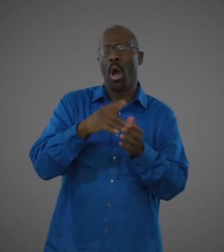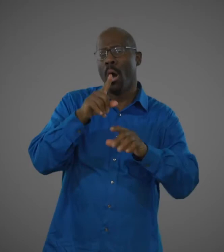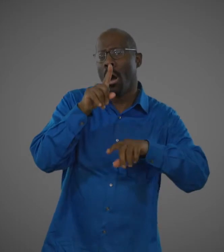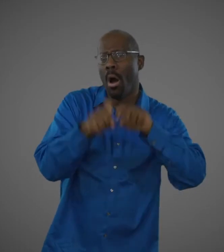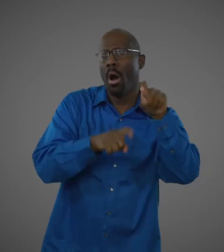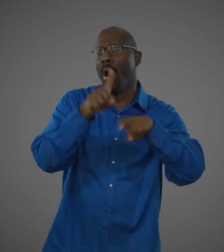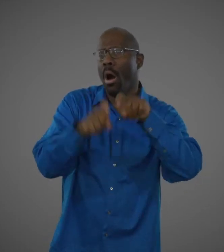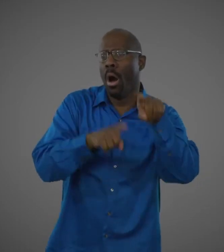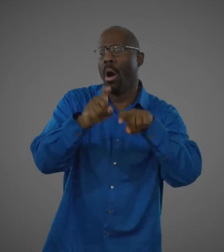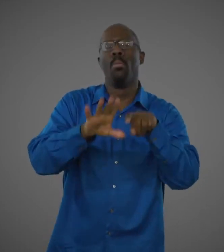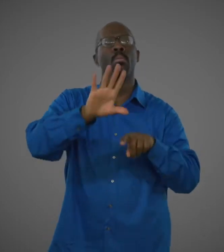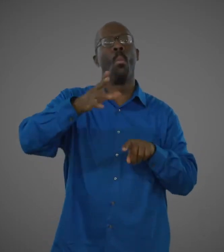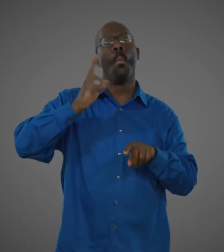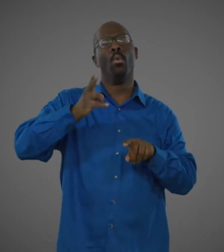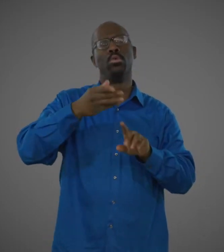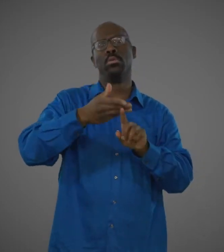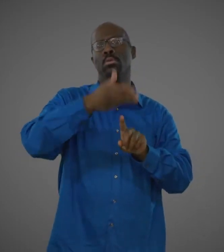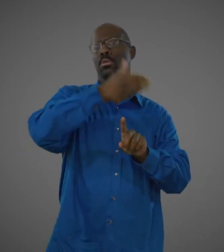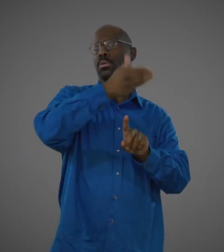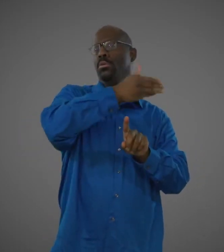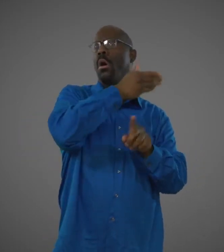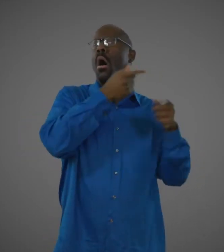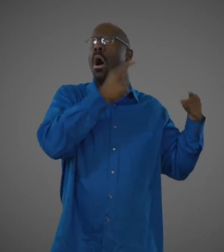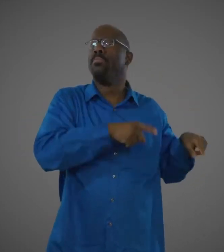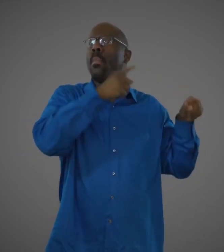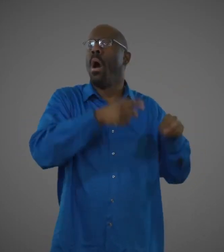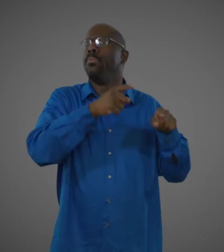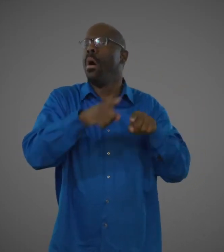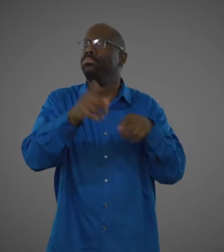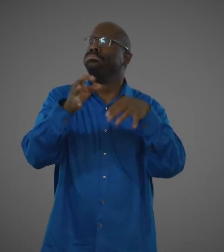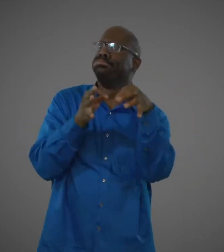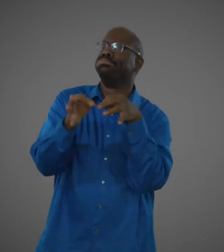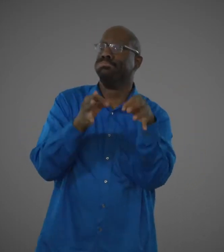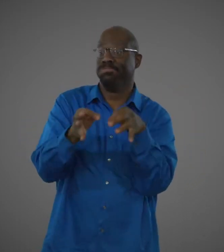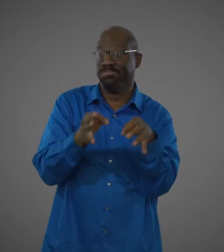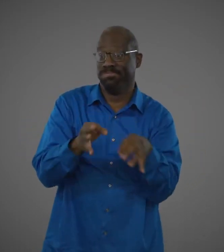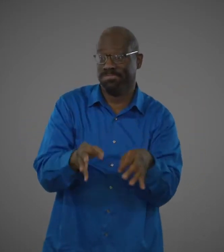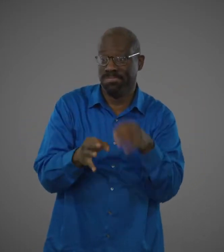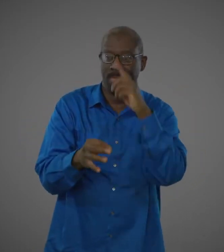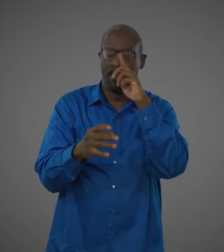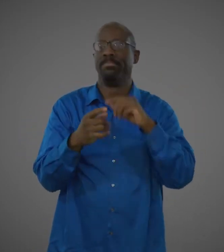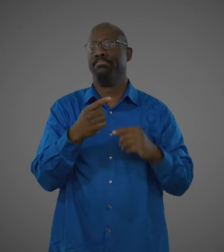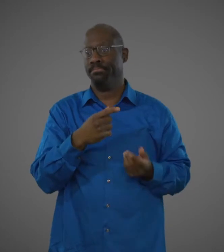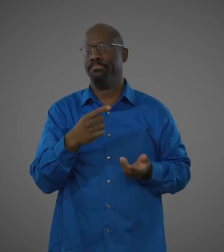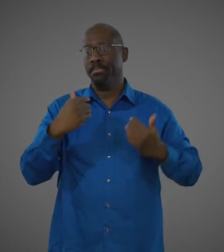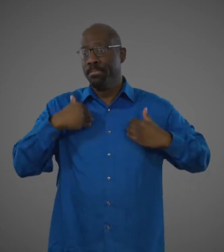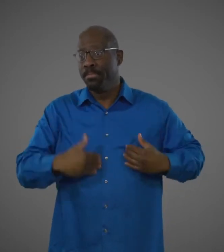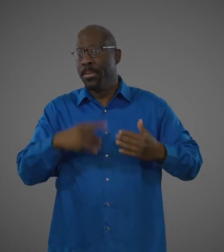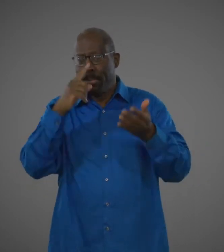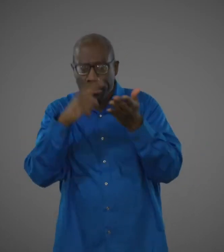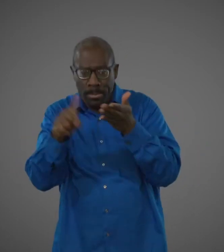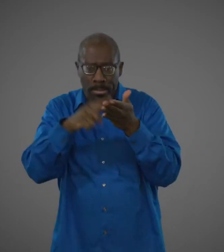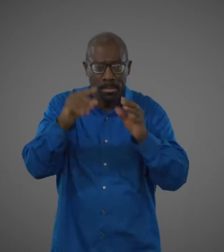The doctor will ask you questions about your previous medical history in detail to help understand what is going on with you now.